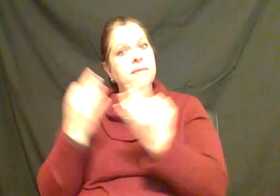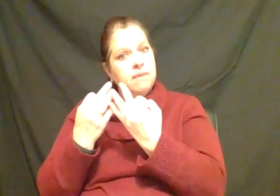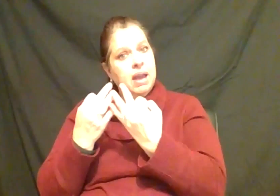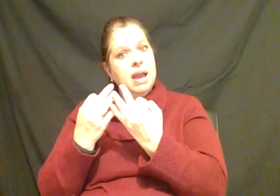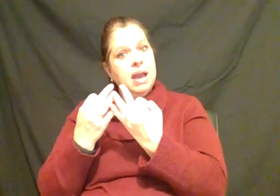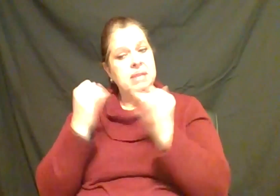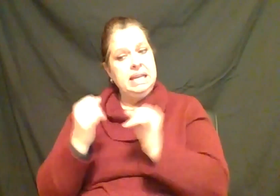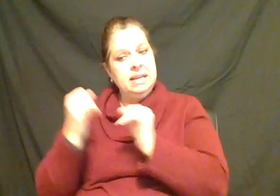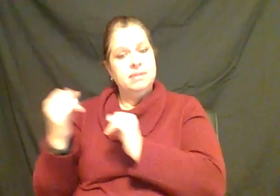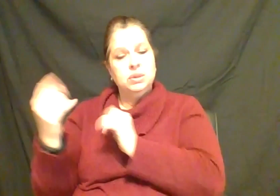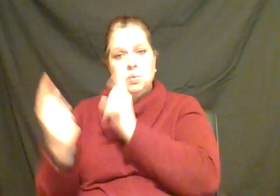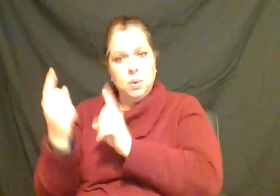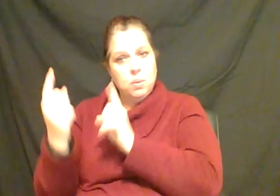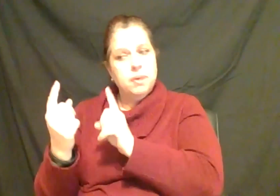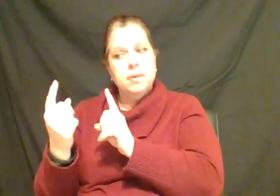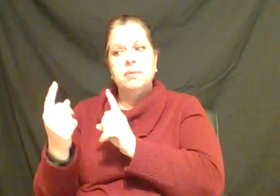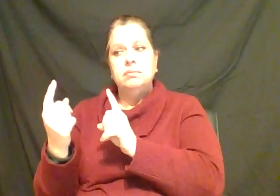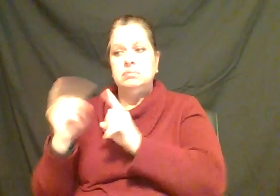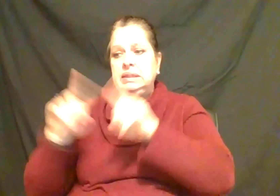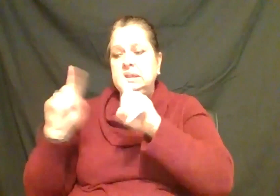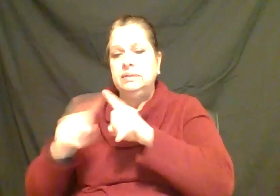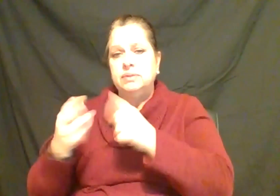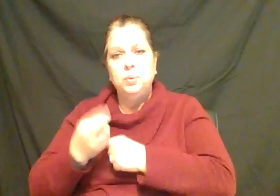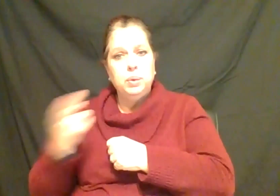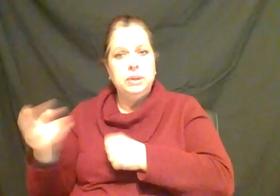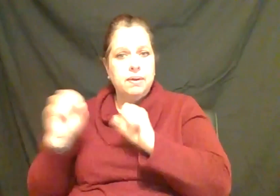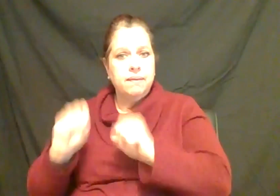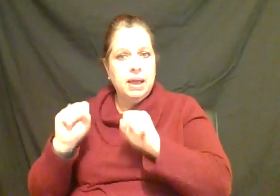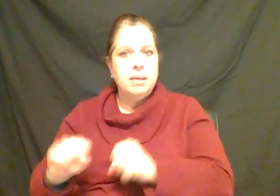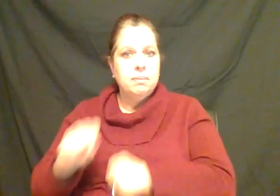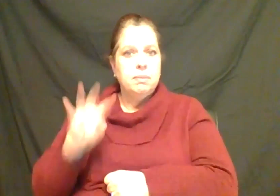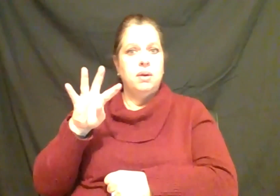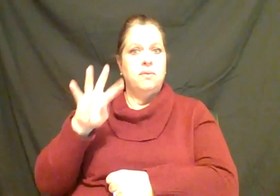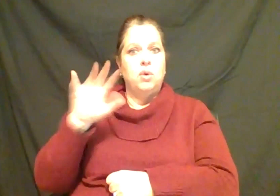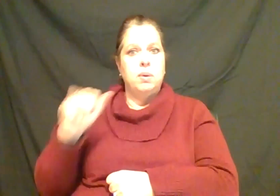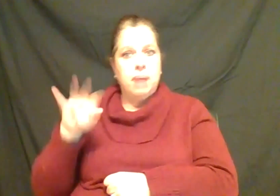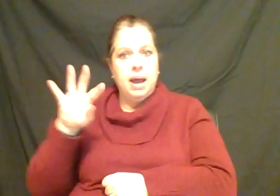the different resources we have available whether that's a 4x4 program at our renaissance academy